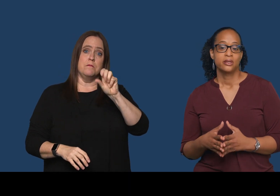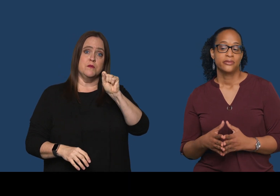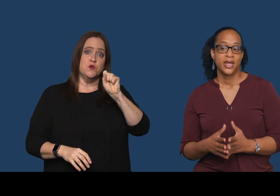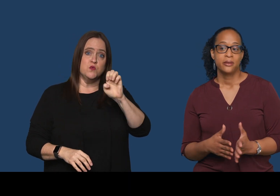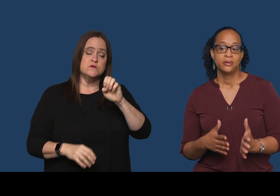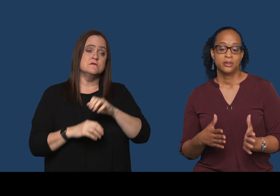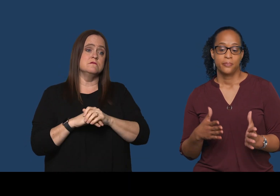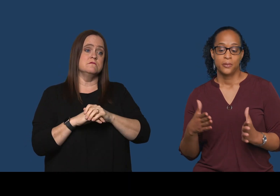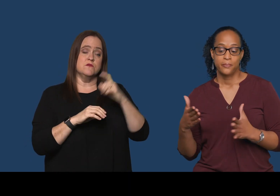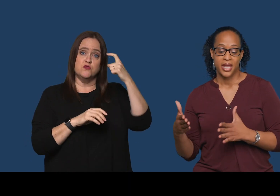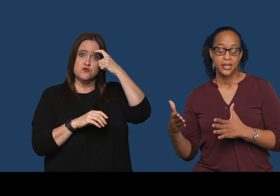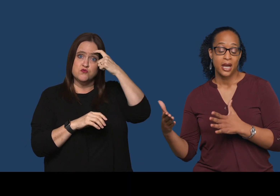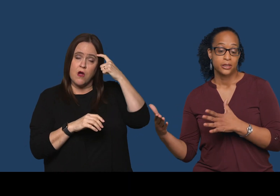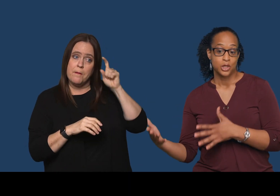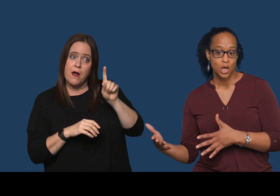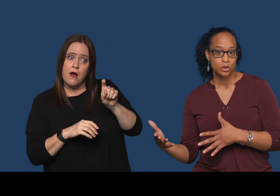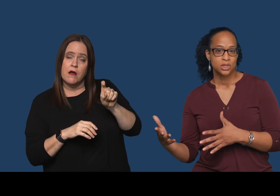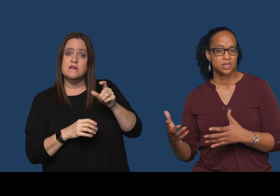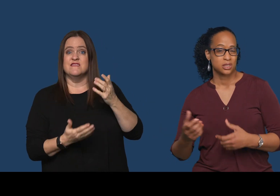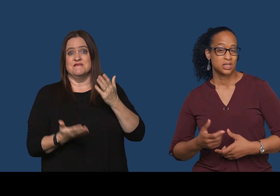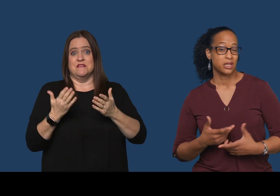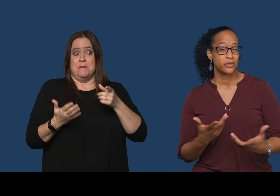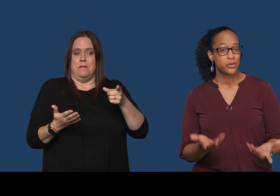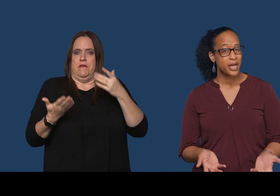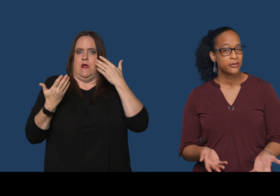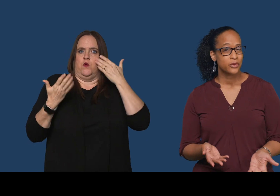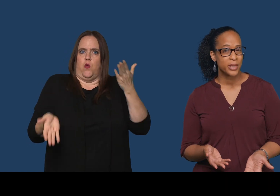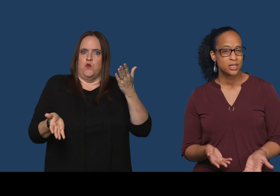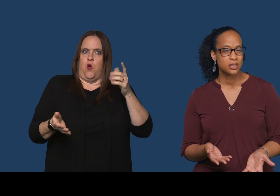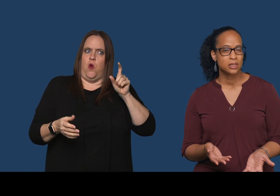They may not know to just give you that information